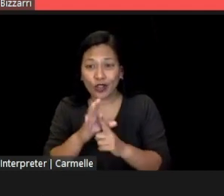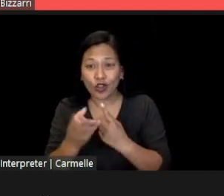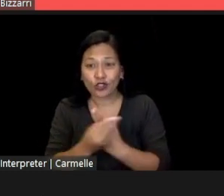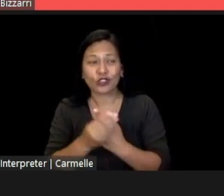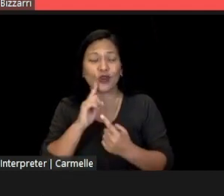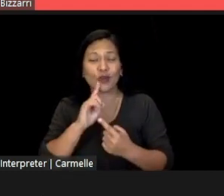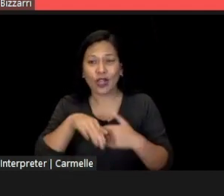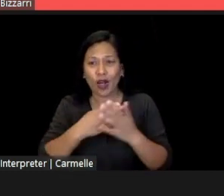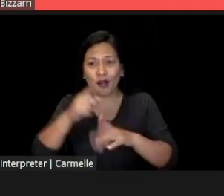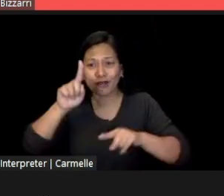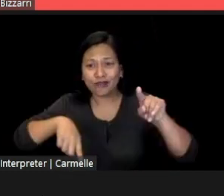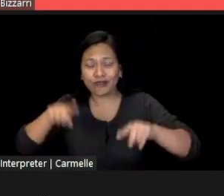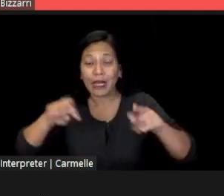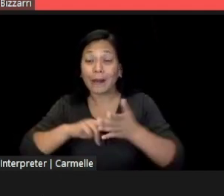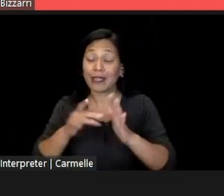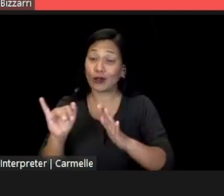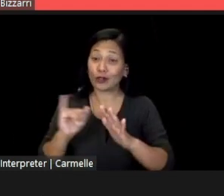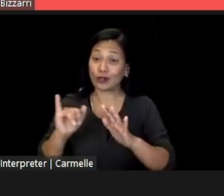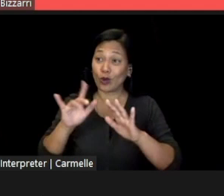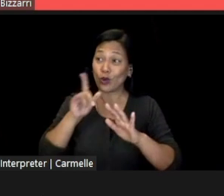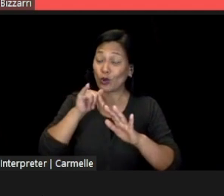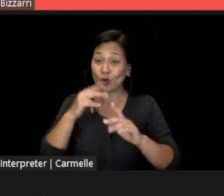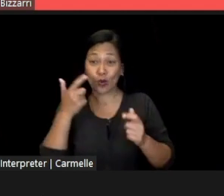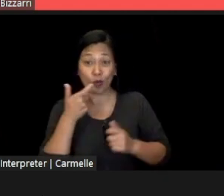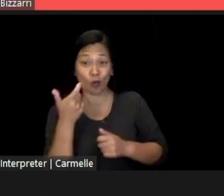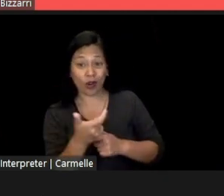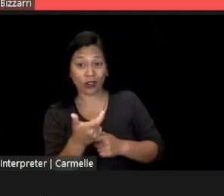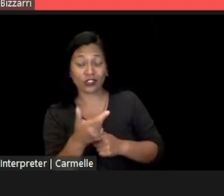consume content from around the world is really tricky.